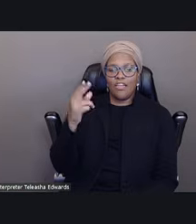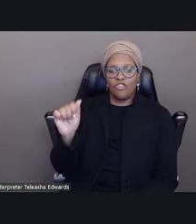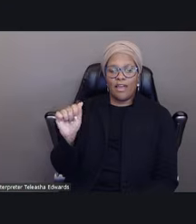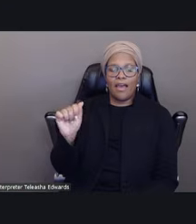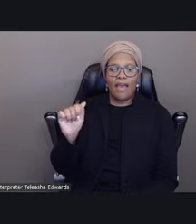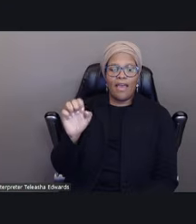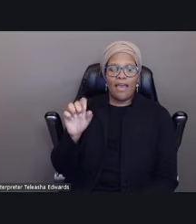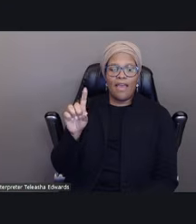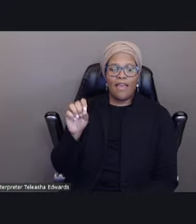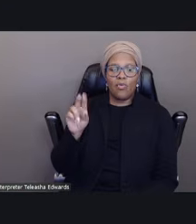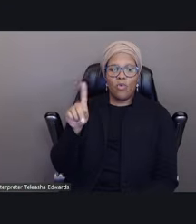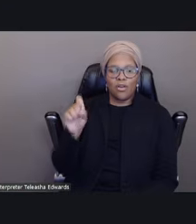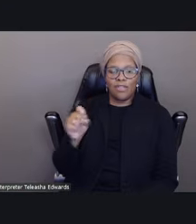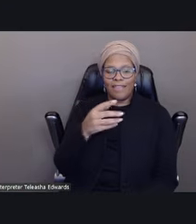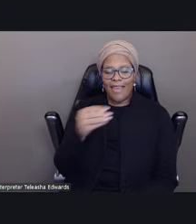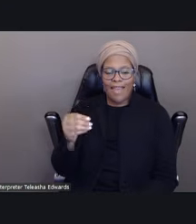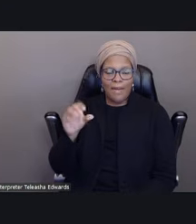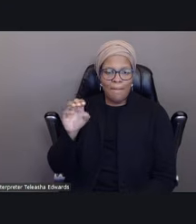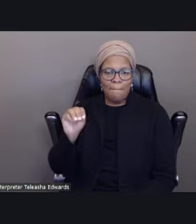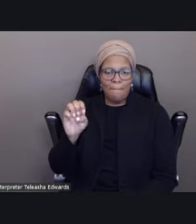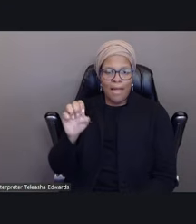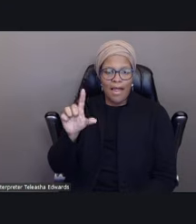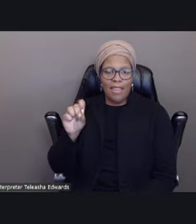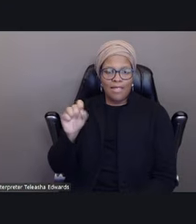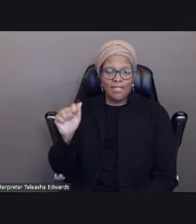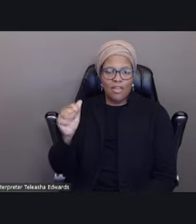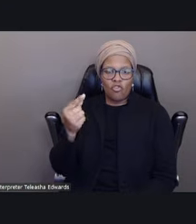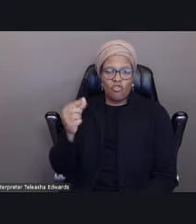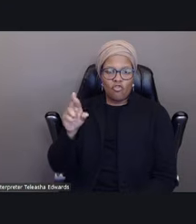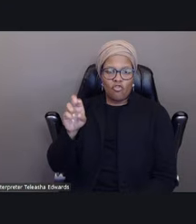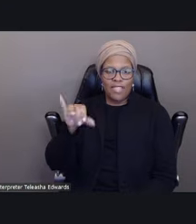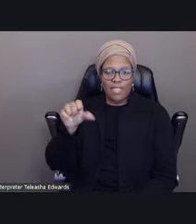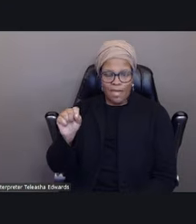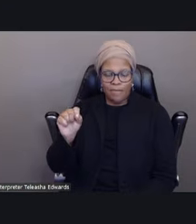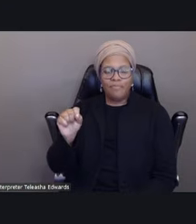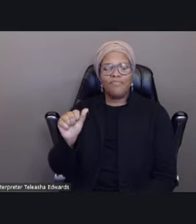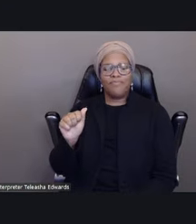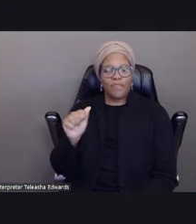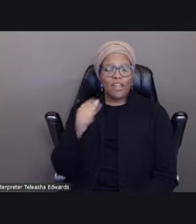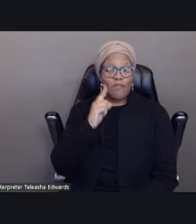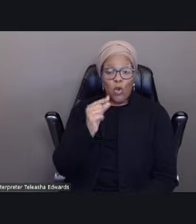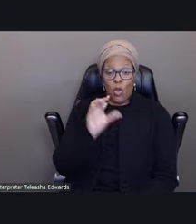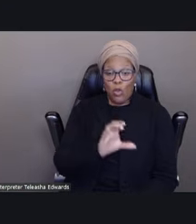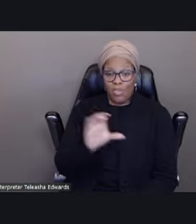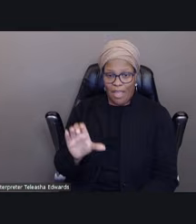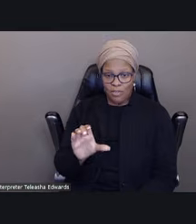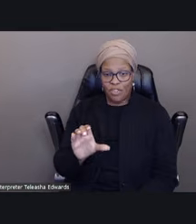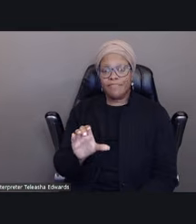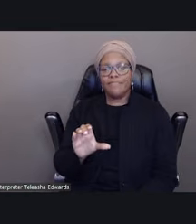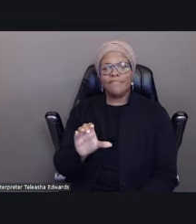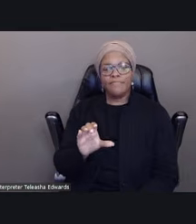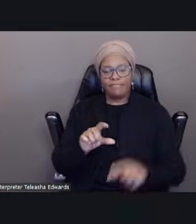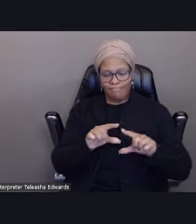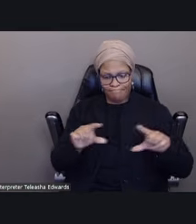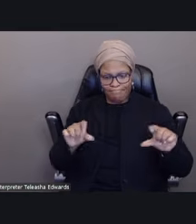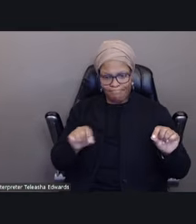Gracia. For closed captioning options, select the close caption feature located on your dashboard.